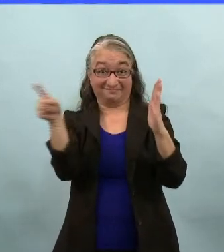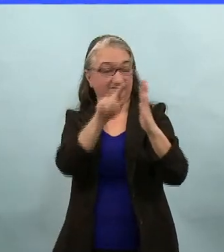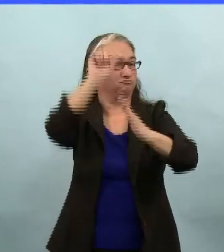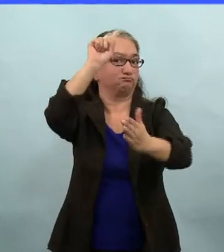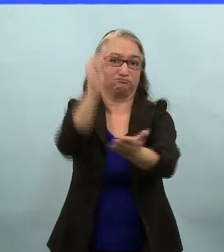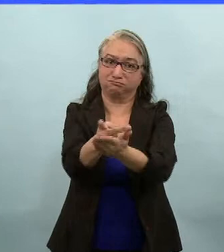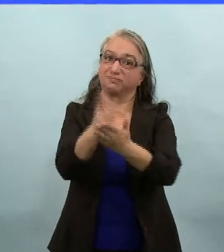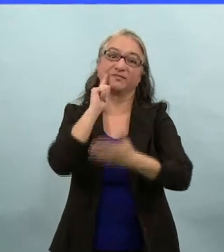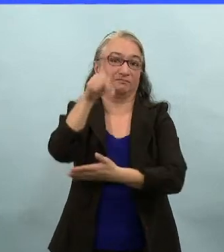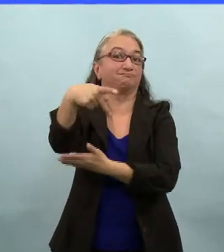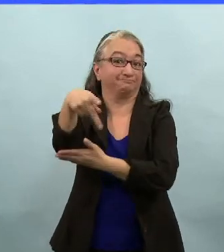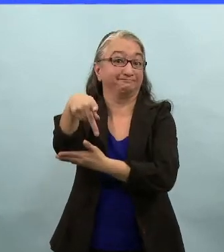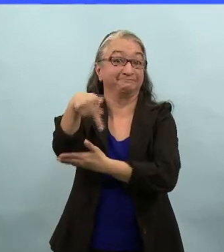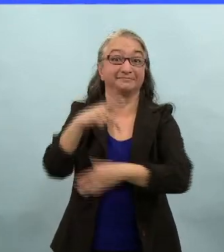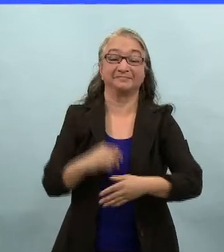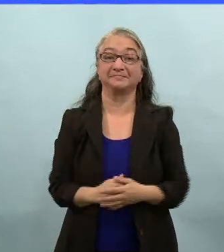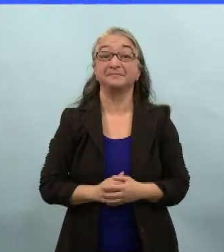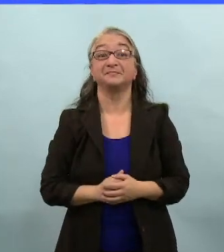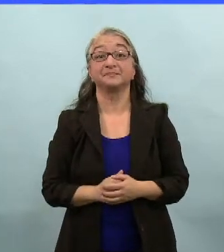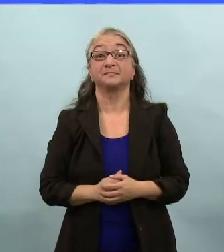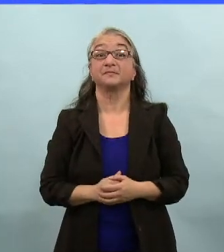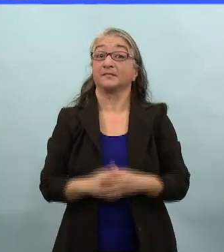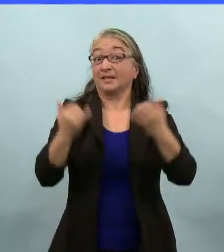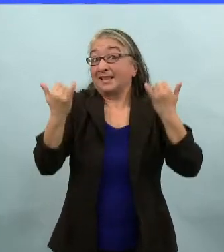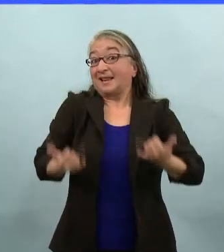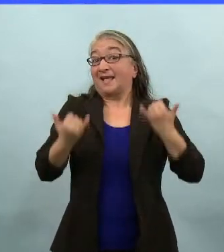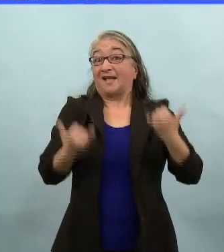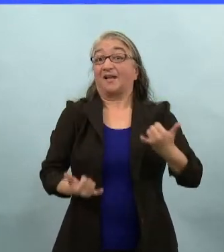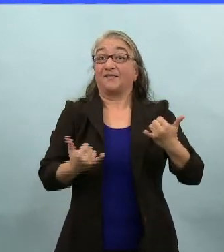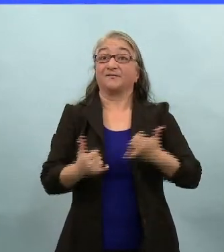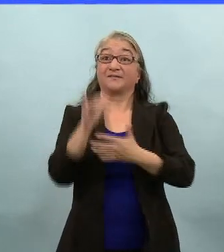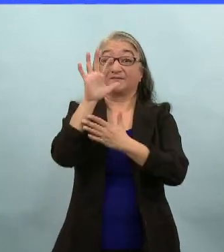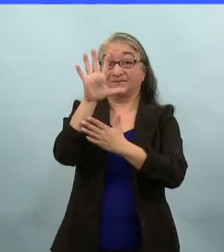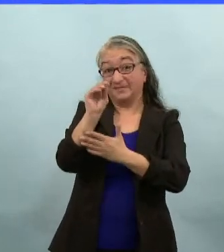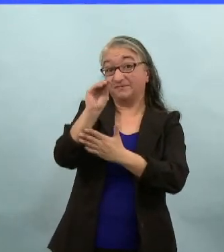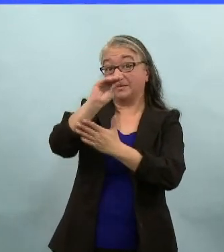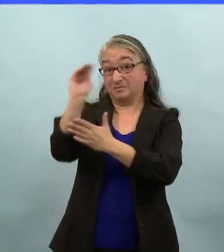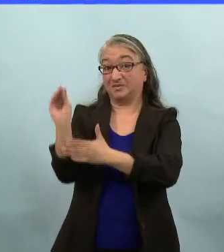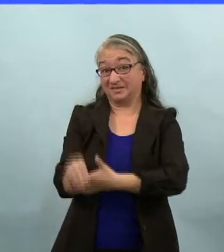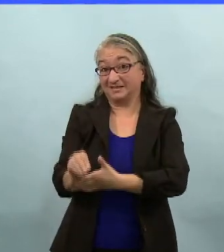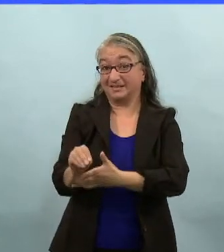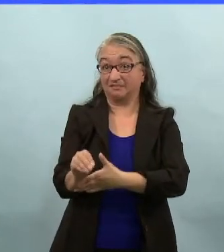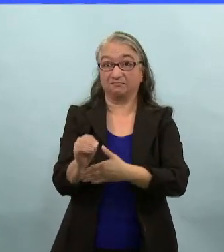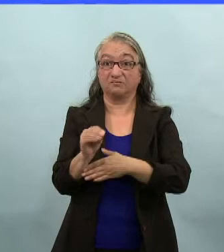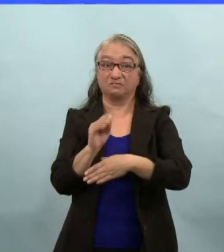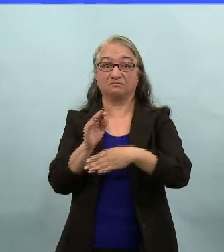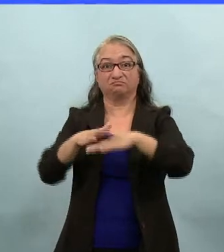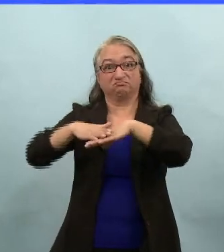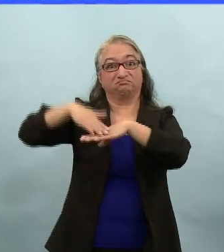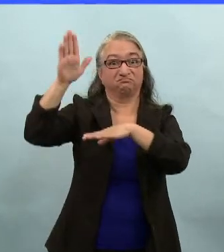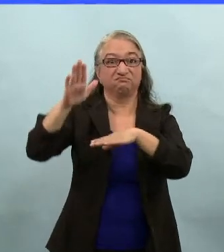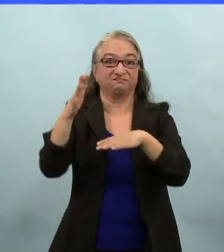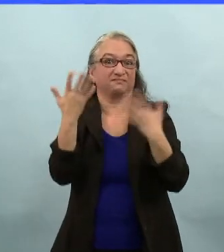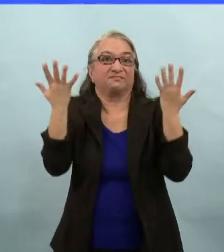yesterday over half of all kids in this age group in manitoba have had their first dose this is